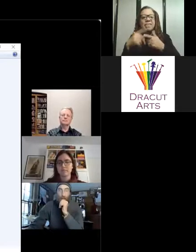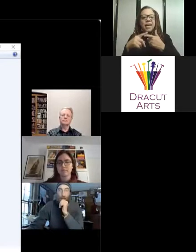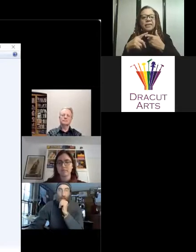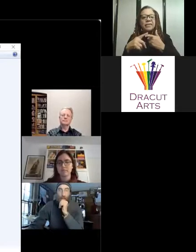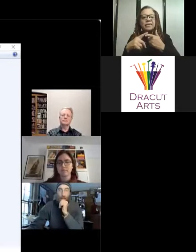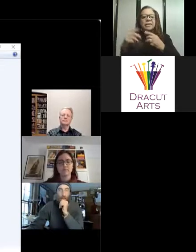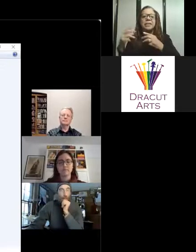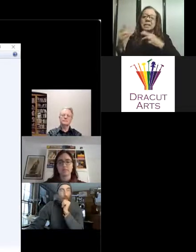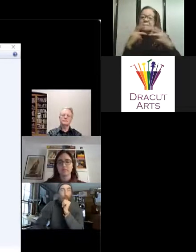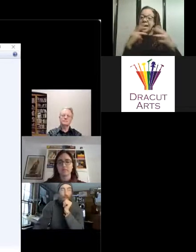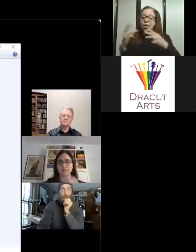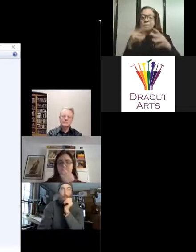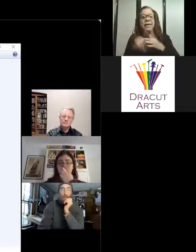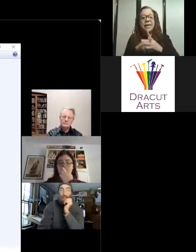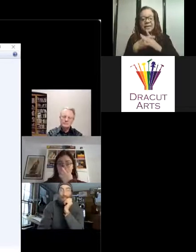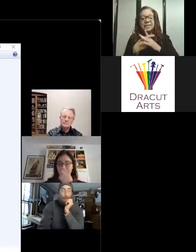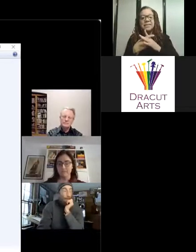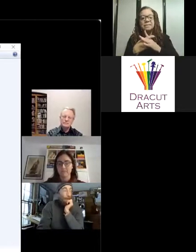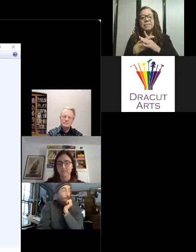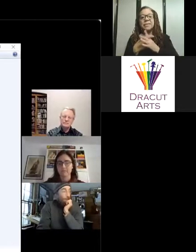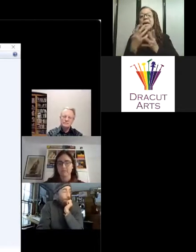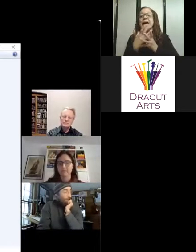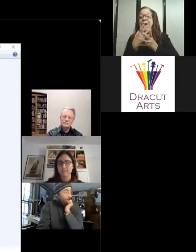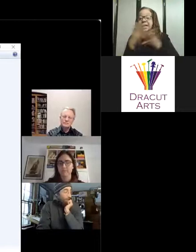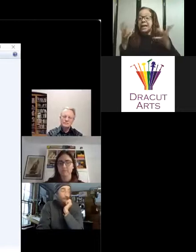And a lot of this book, a lot of volume three, is about half the book is--